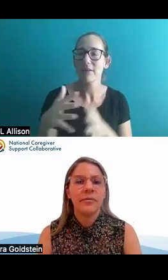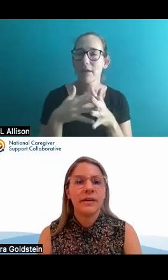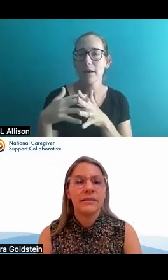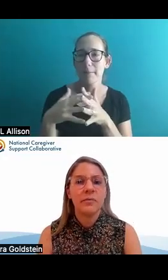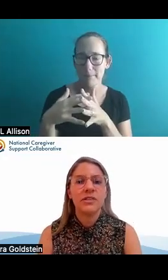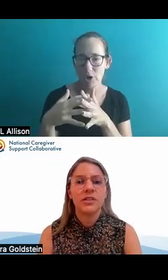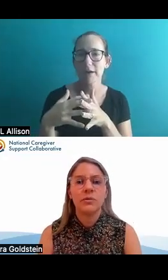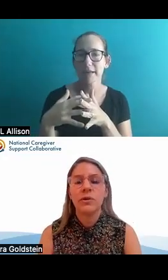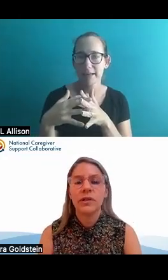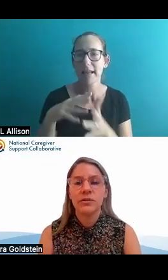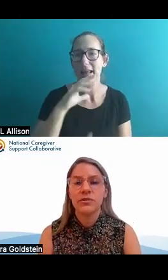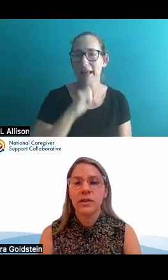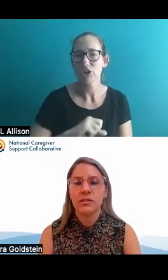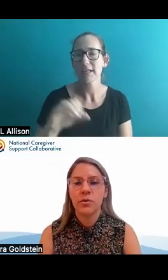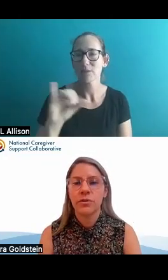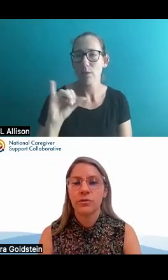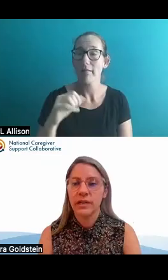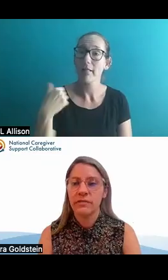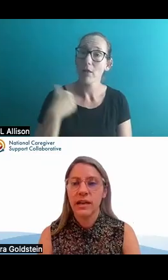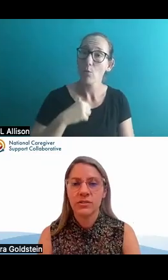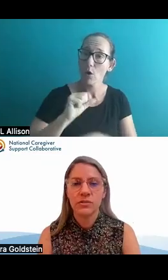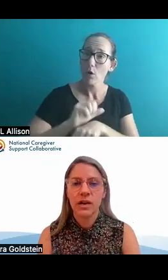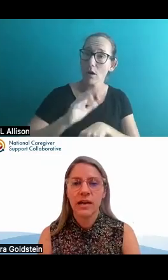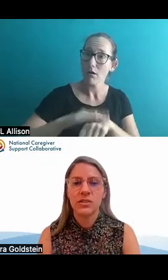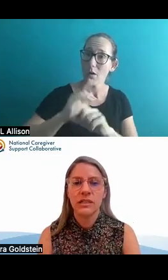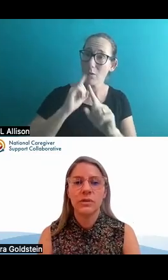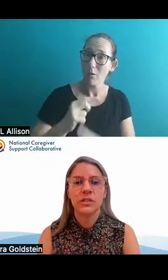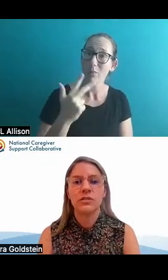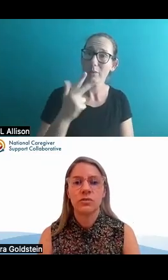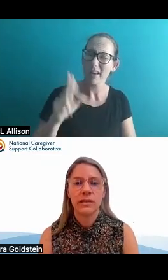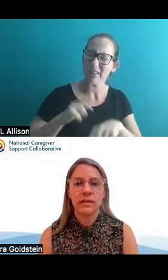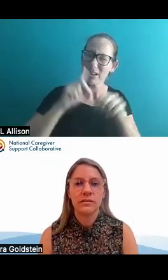As Leia mentioned, we're working to address Goal 3 of the National Strategy, which is to strengthen